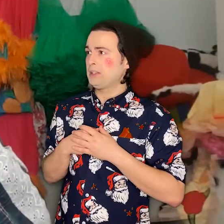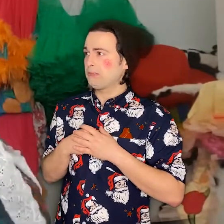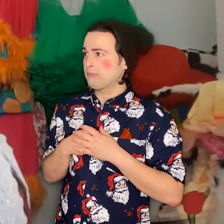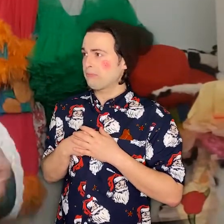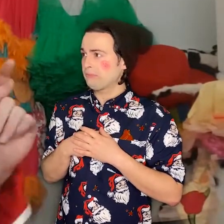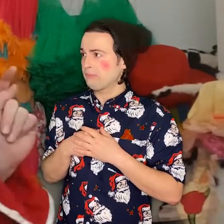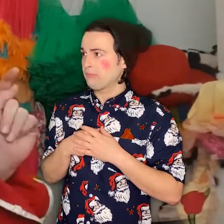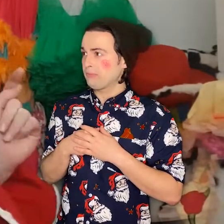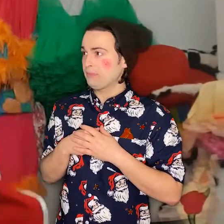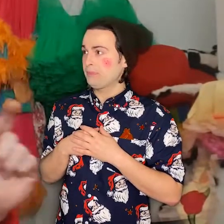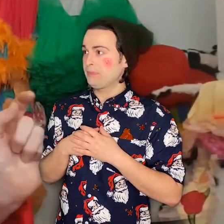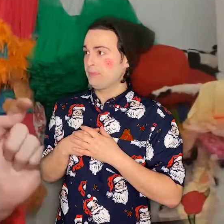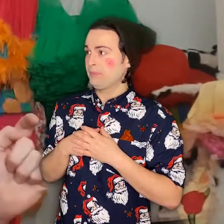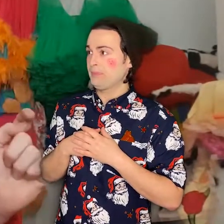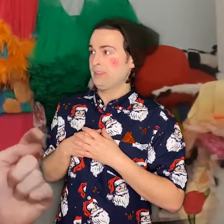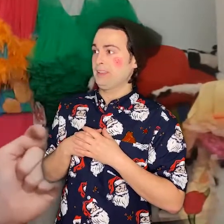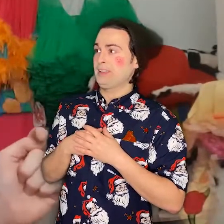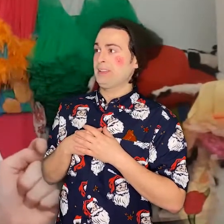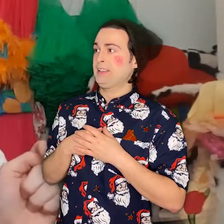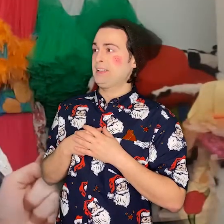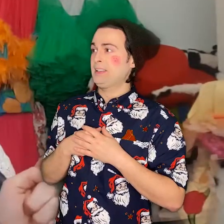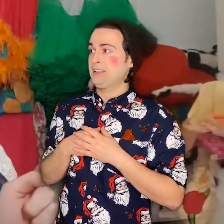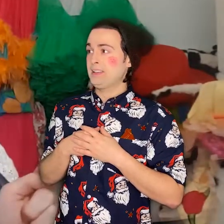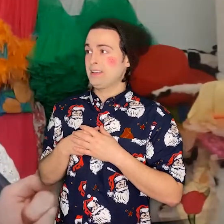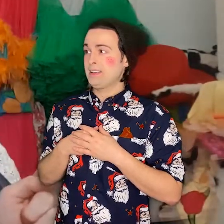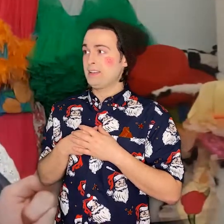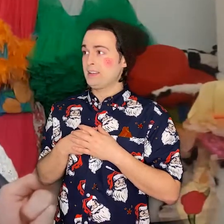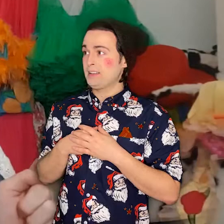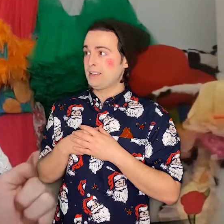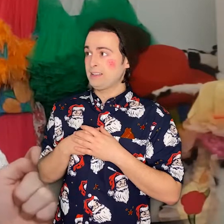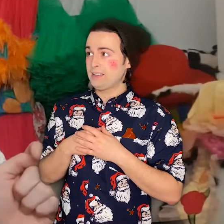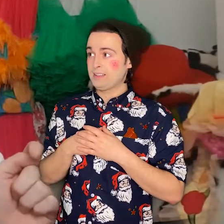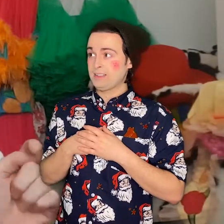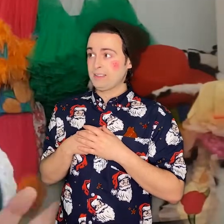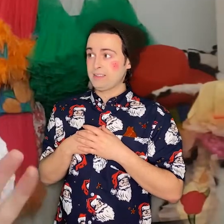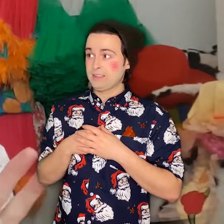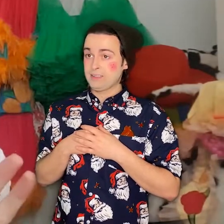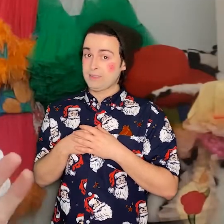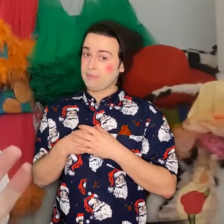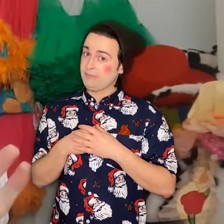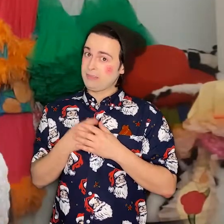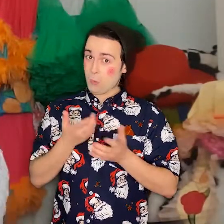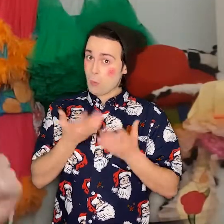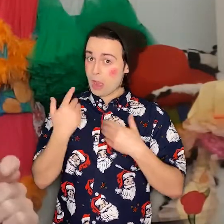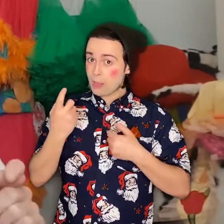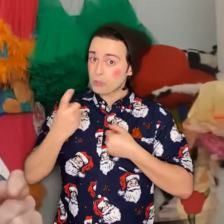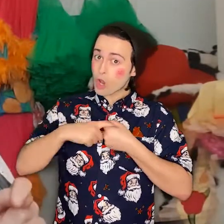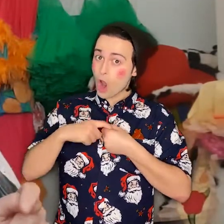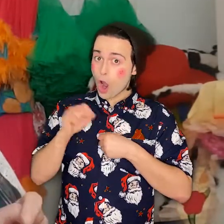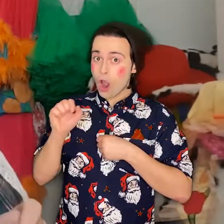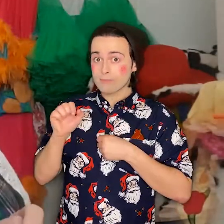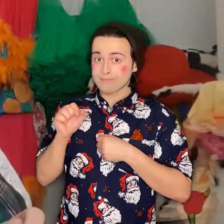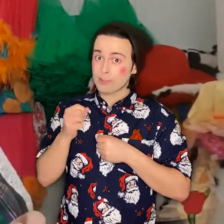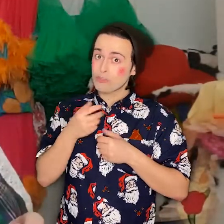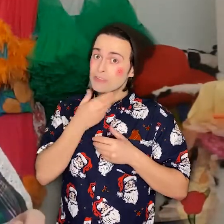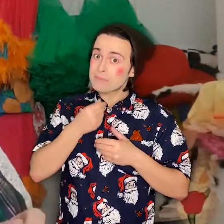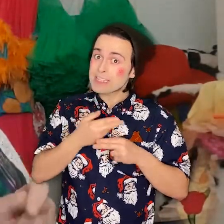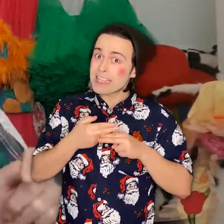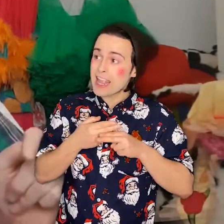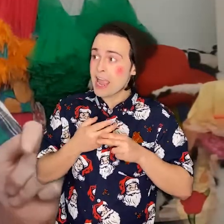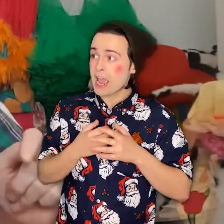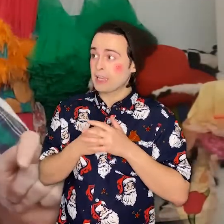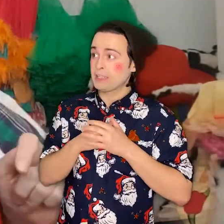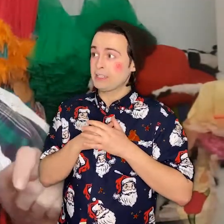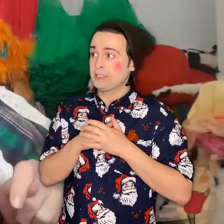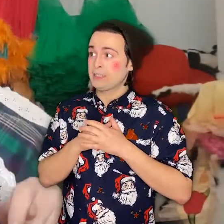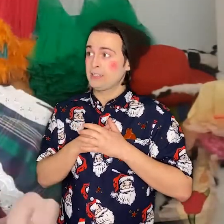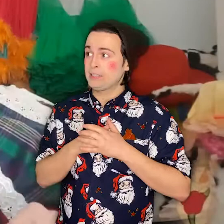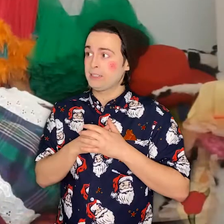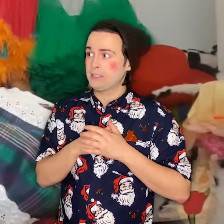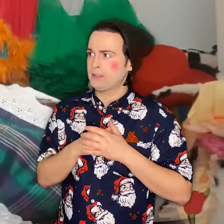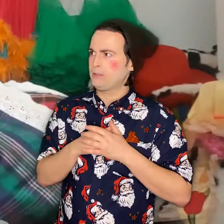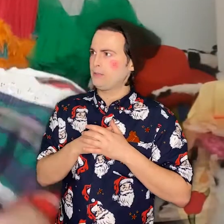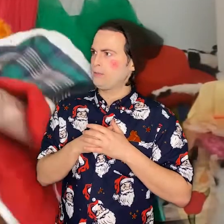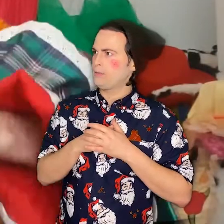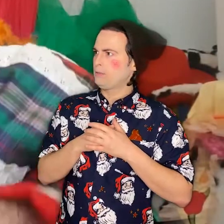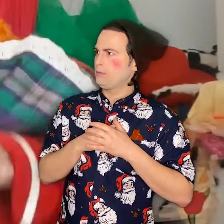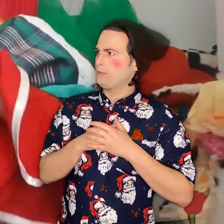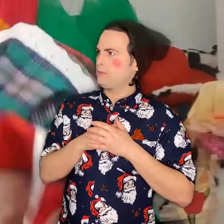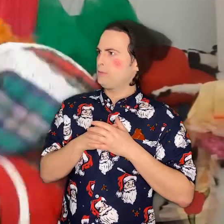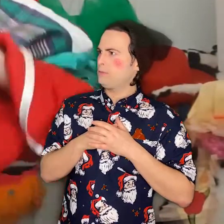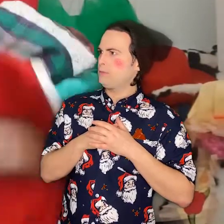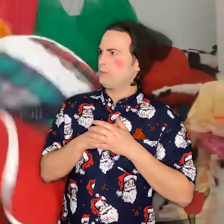But you Loon, you are welcome to join me for Christmas dinner, I don't know what I'm having for starters but i'm definitely having you for afters.